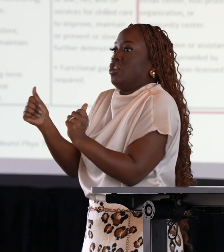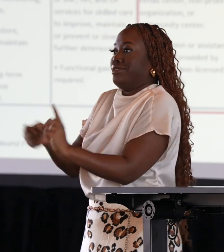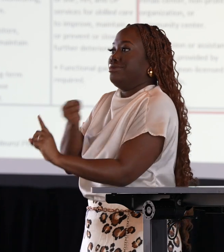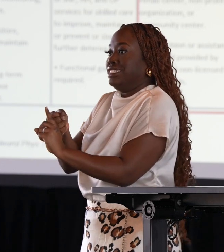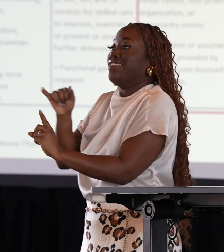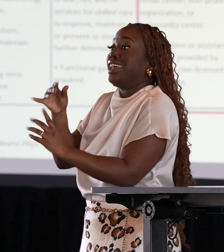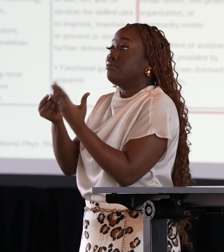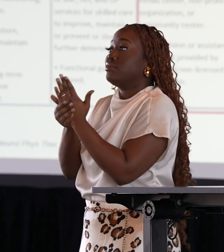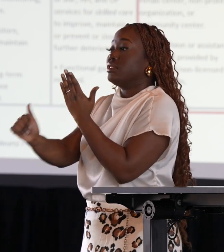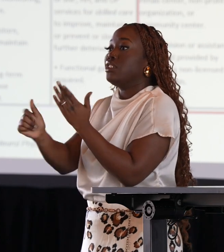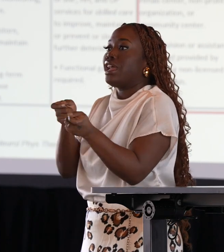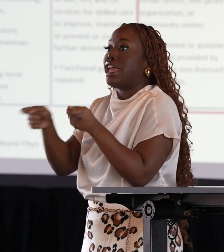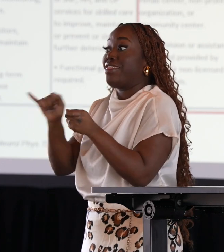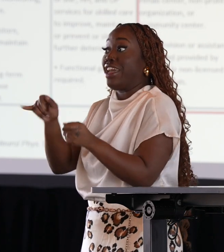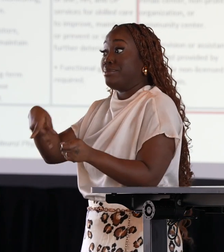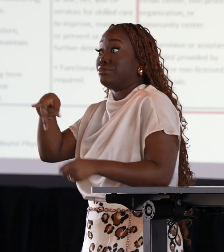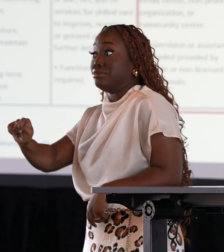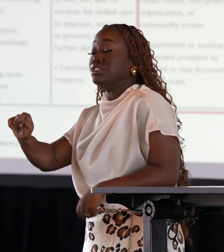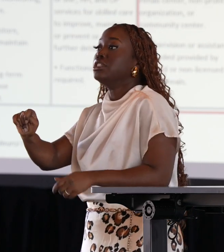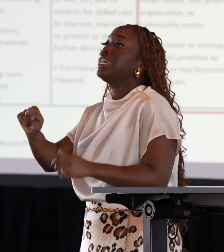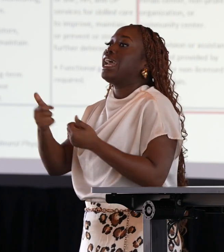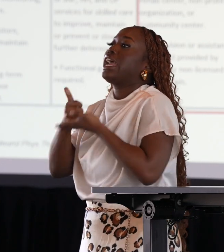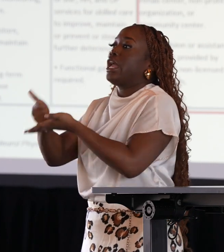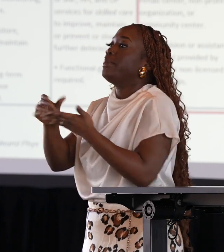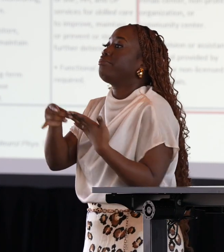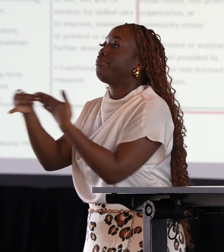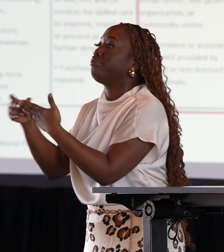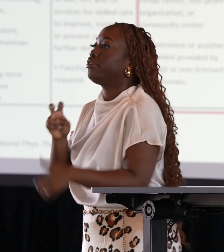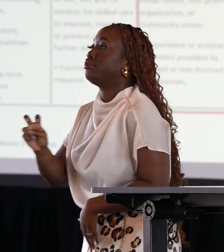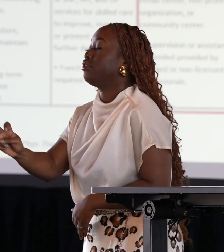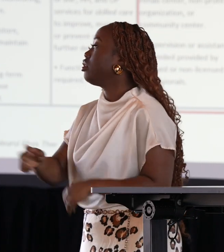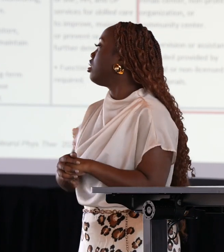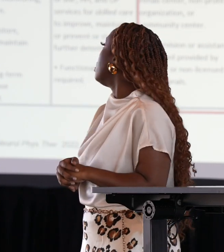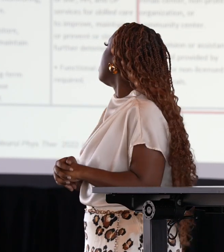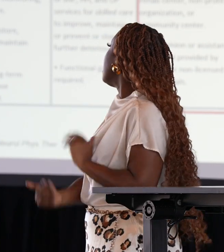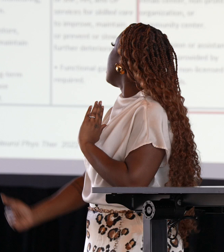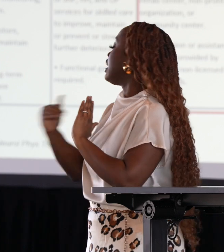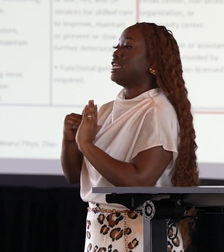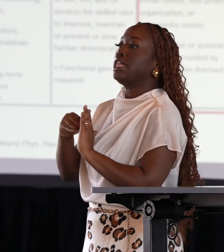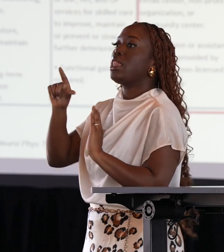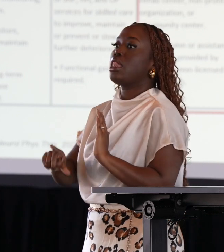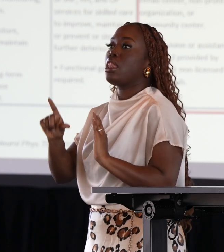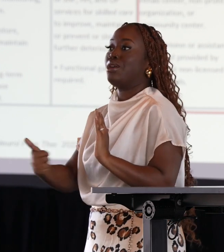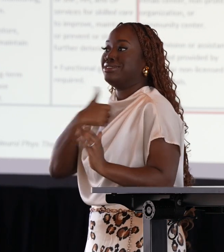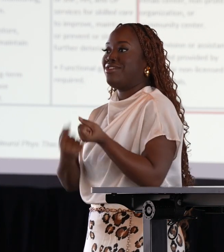from that physical therapist to help me walk that road. Okay? And maybe I have a lot lower self efficacy for exercise given